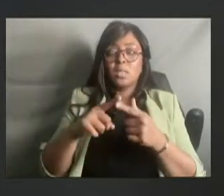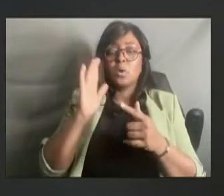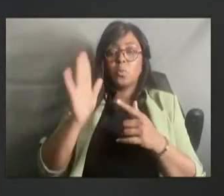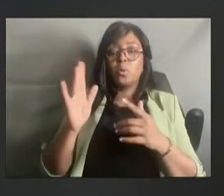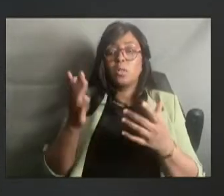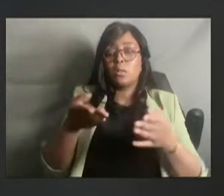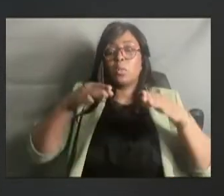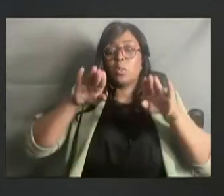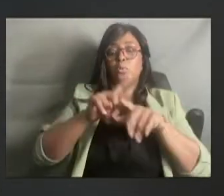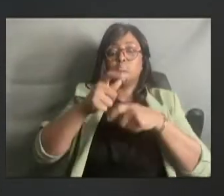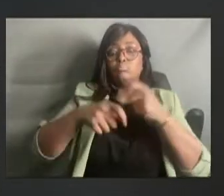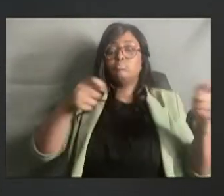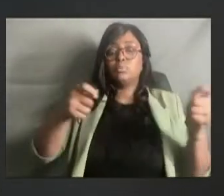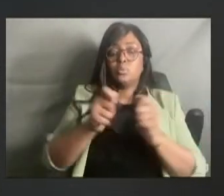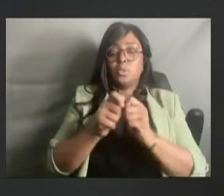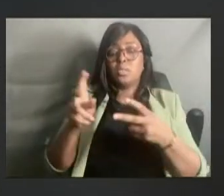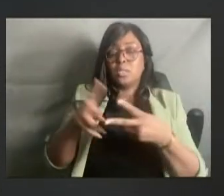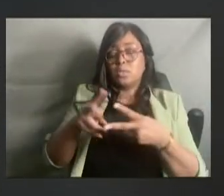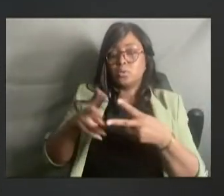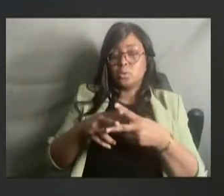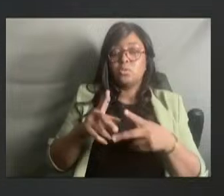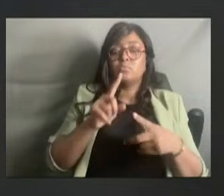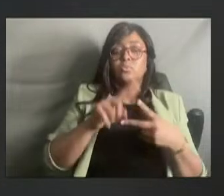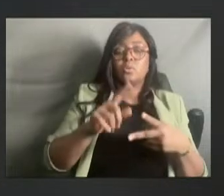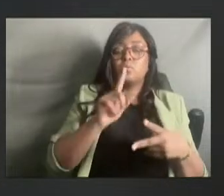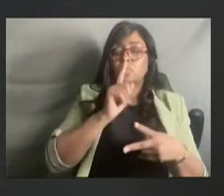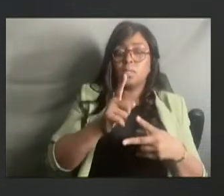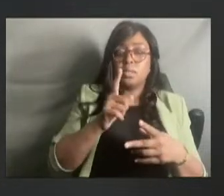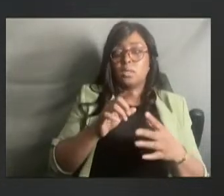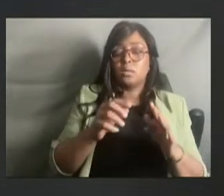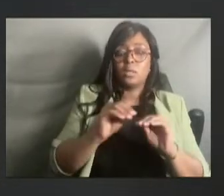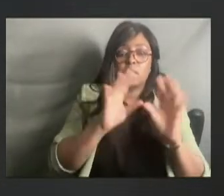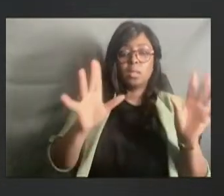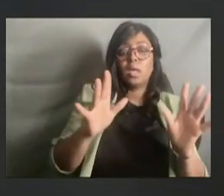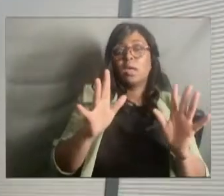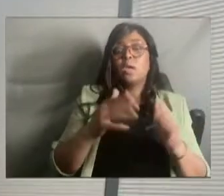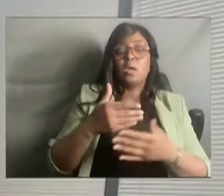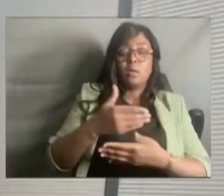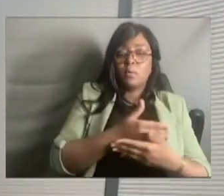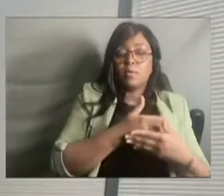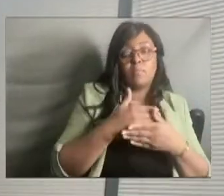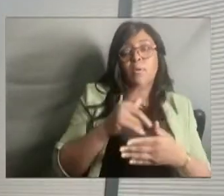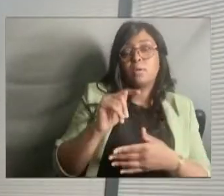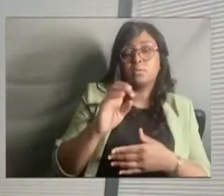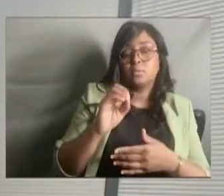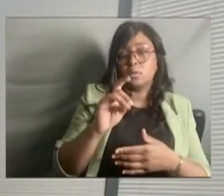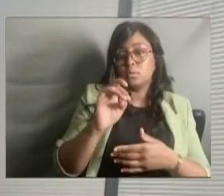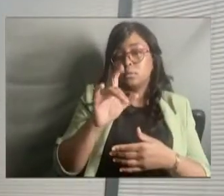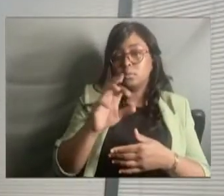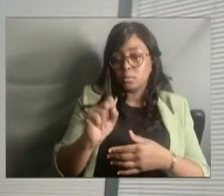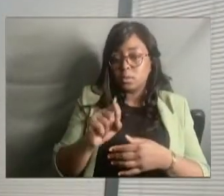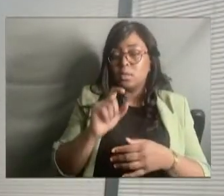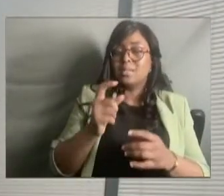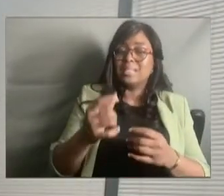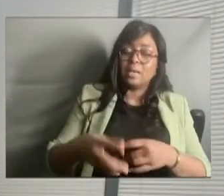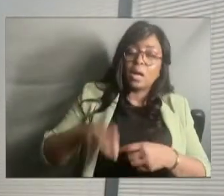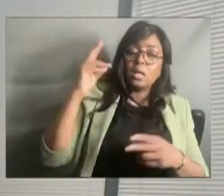and got a couple other comments. And we're going to close out with these last two. It's very evident that infants and